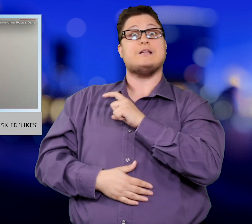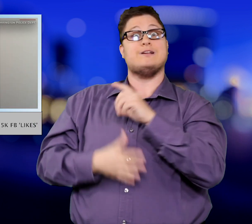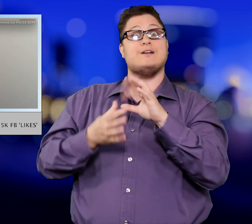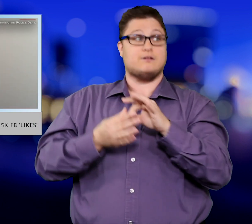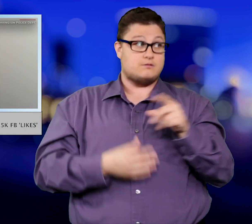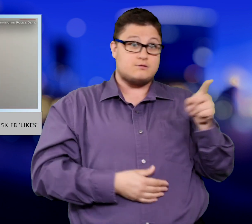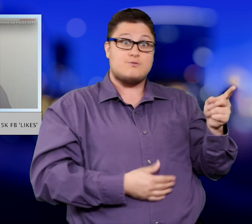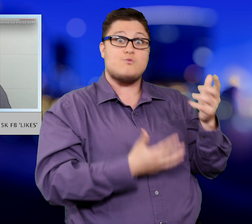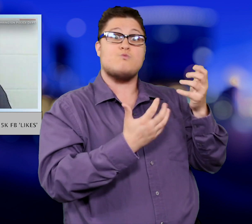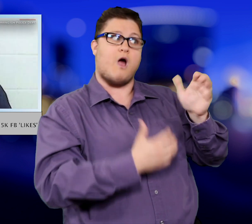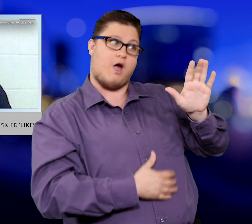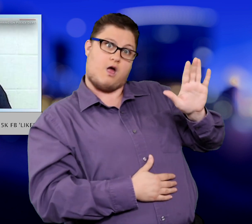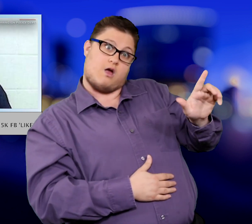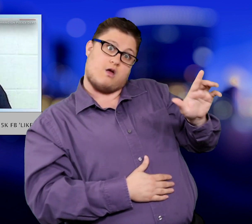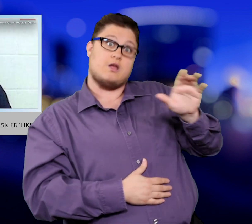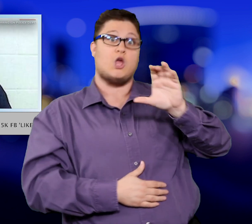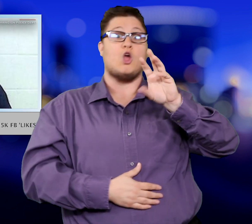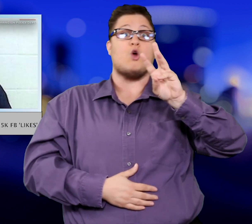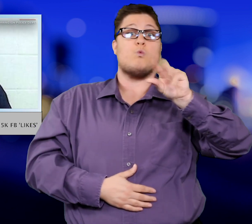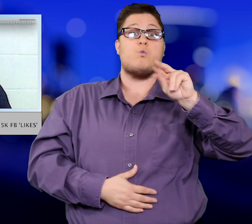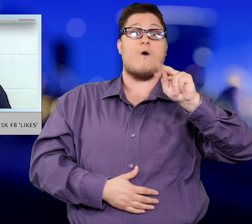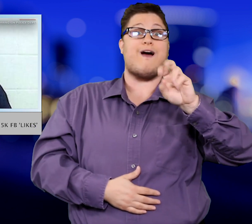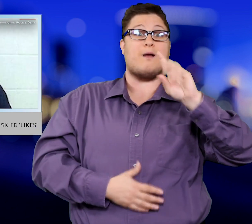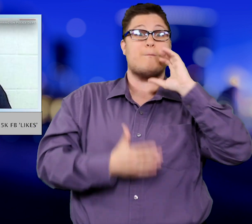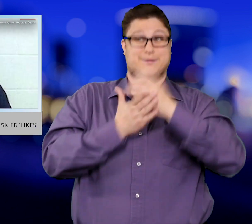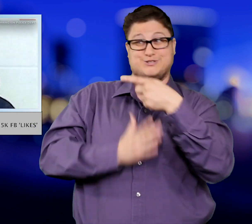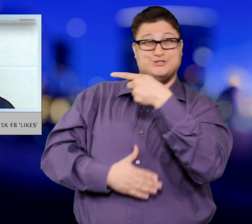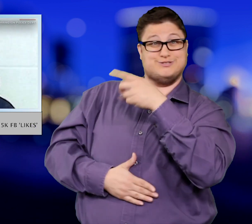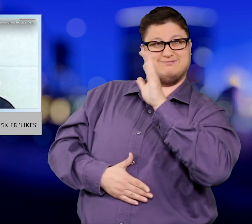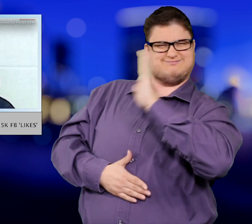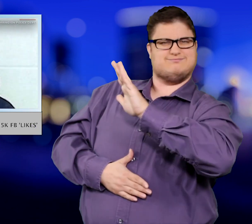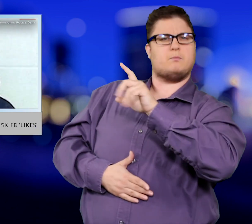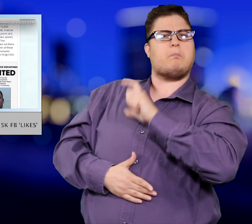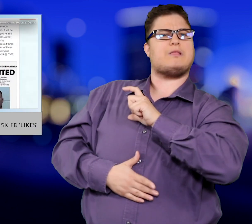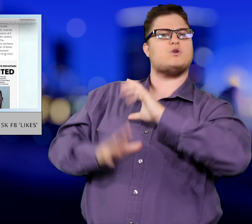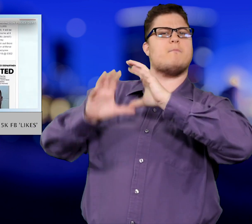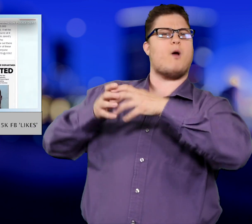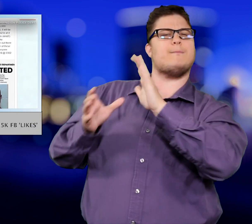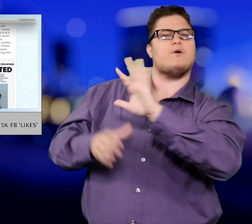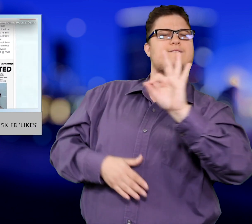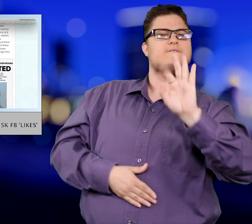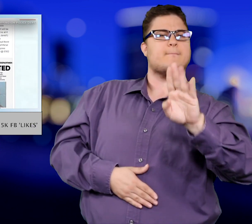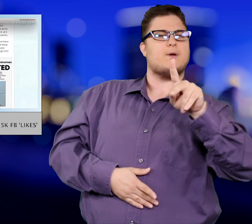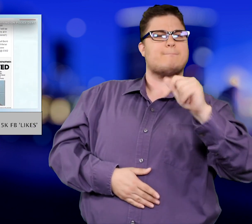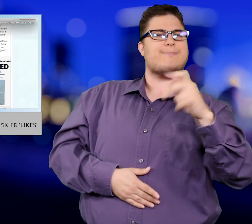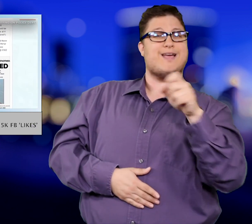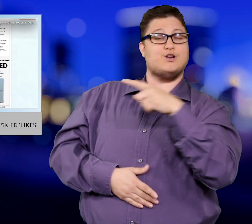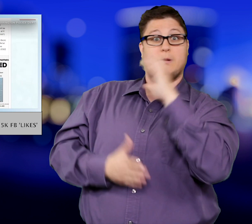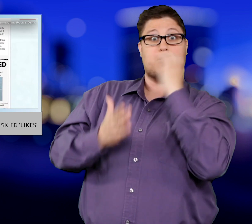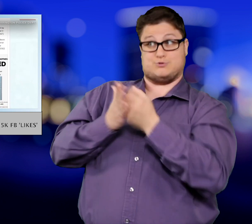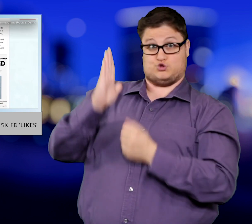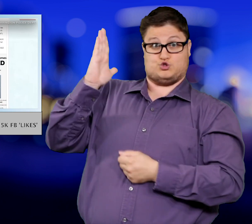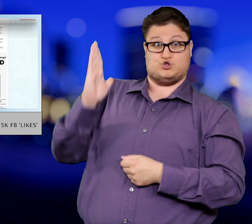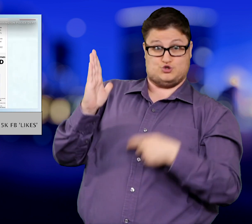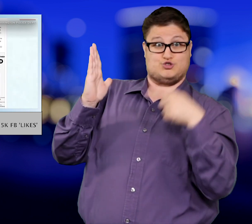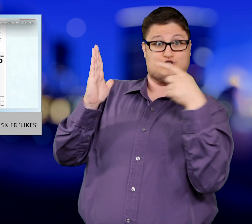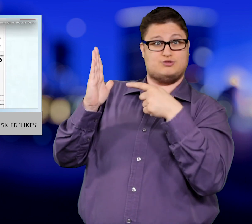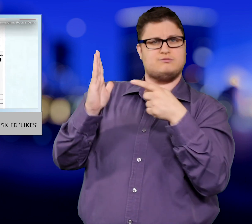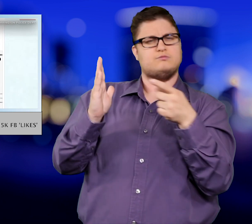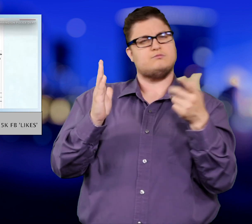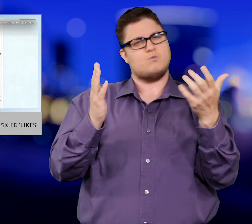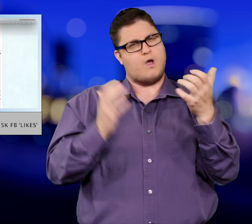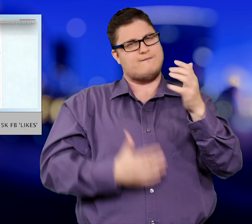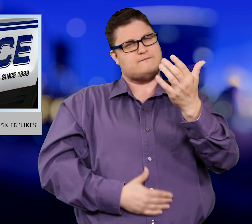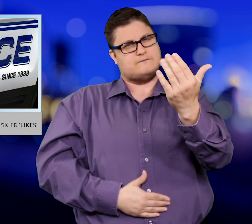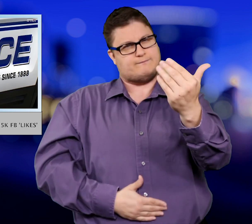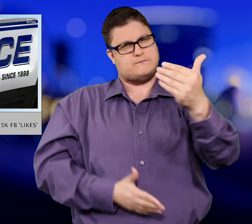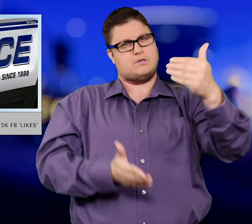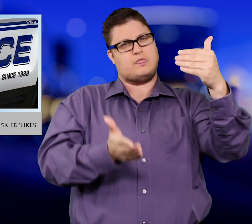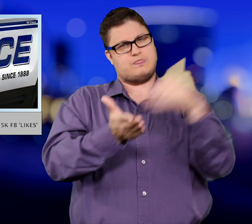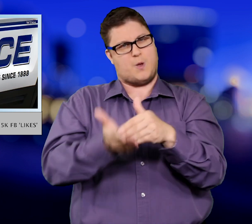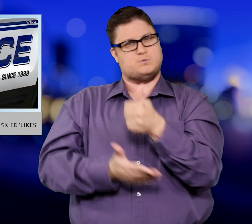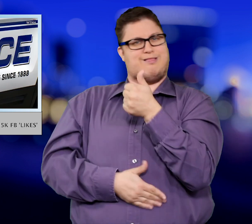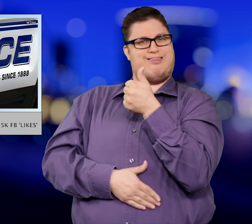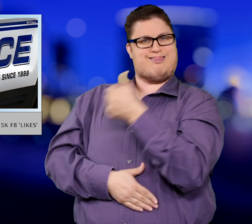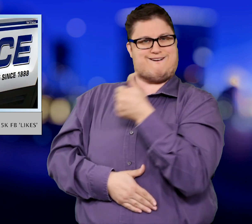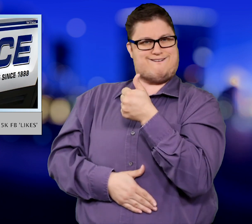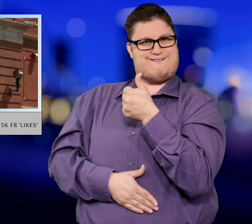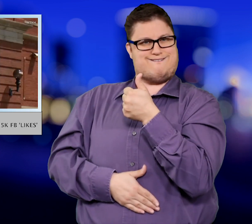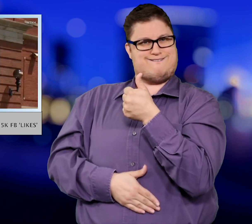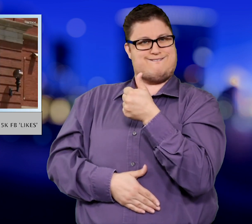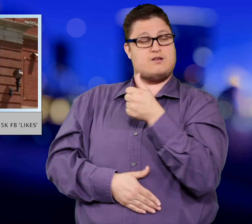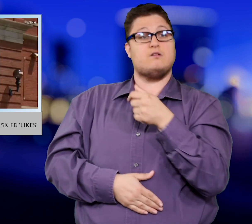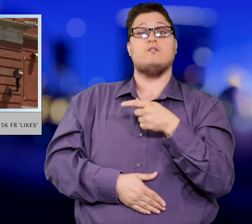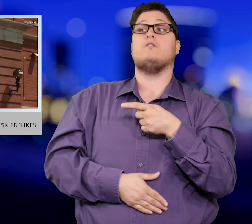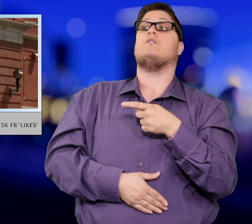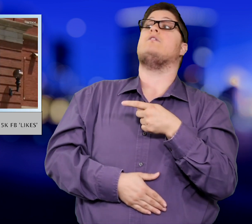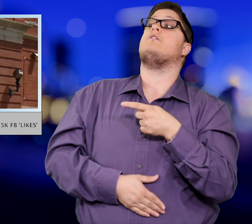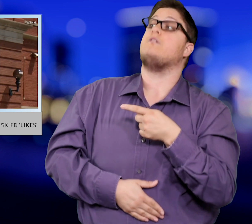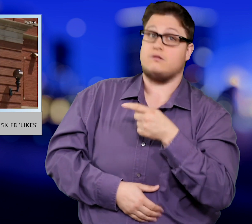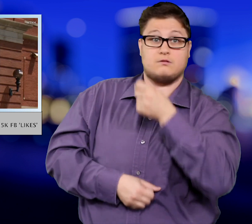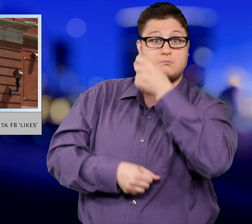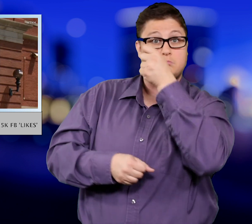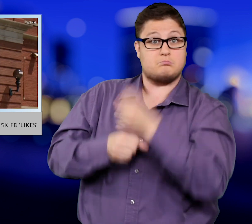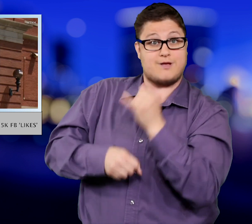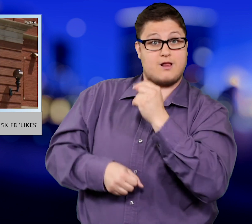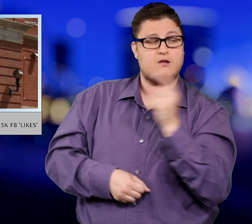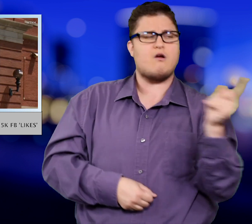Police now say he agreed to turn himself in if his wanted picture gets 15,000 'likes'